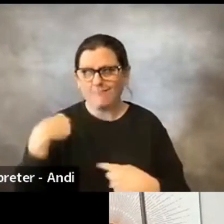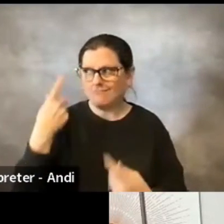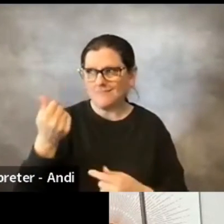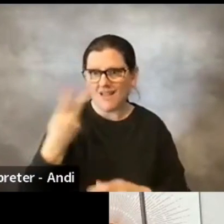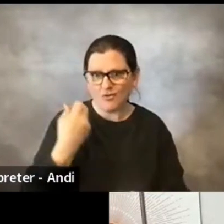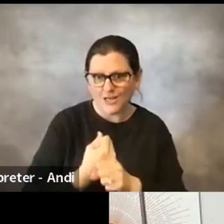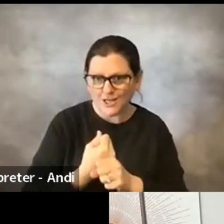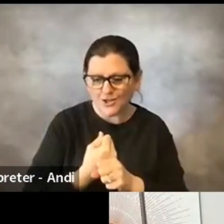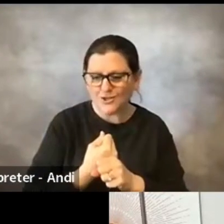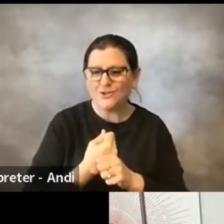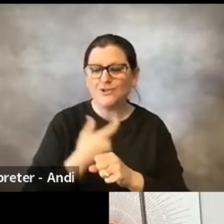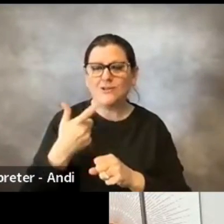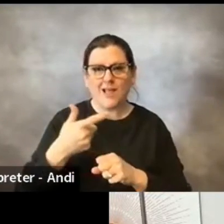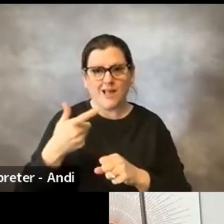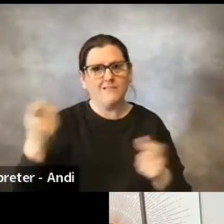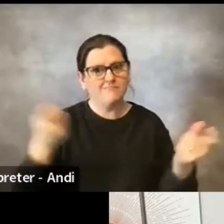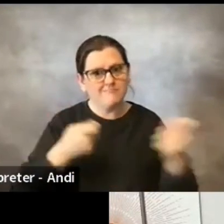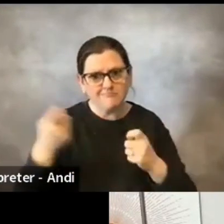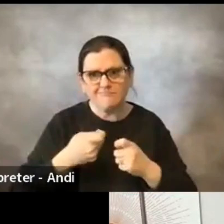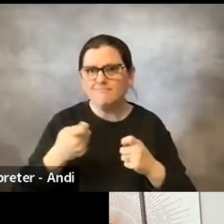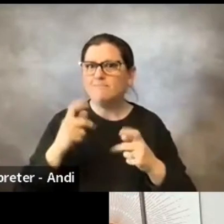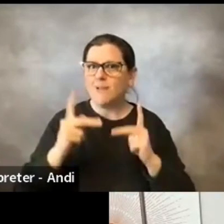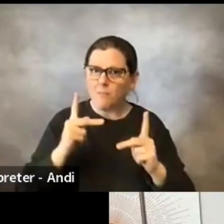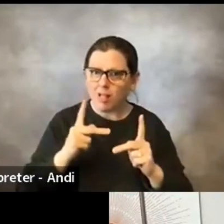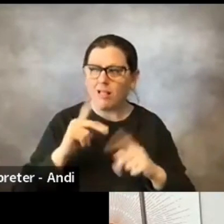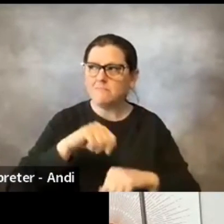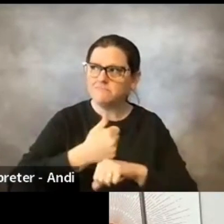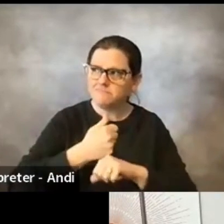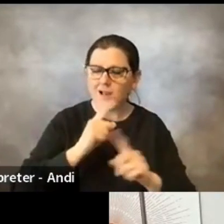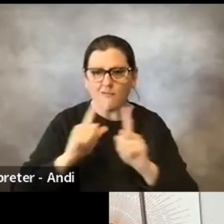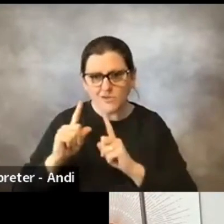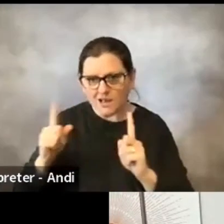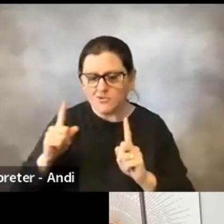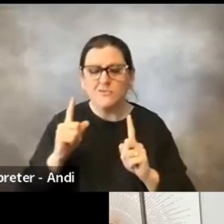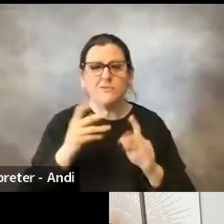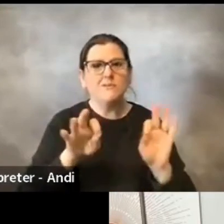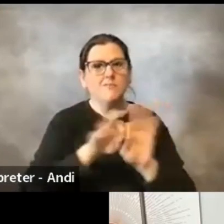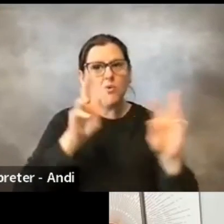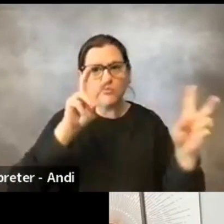pulling, pulling tables together, really setting up conversations around important issues. And the LINK Center has